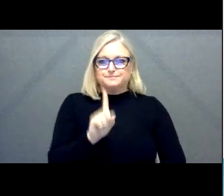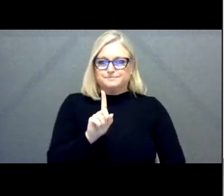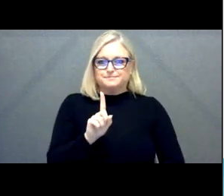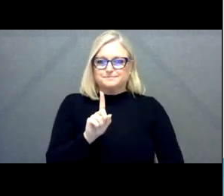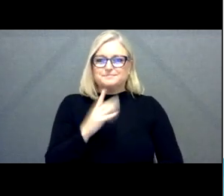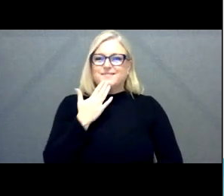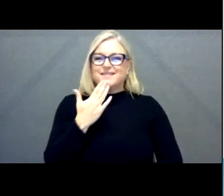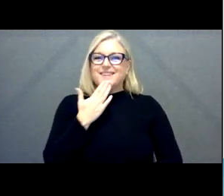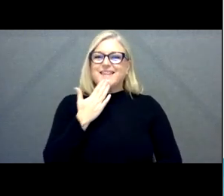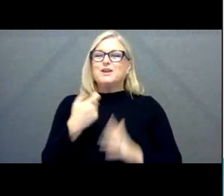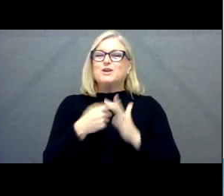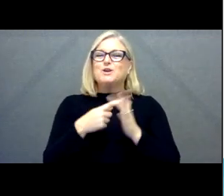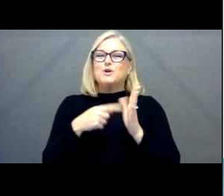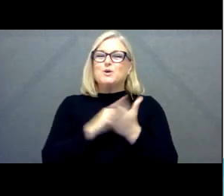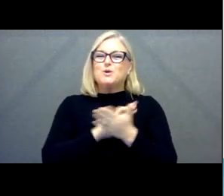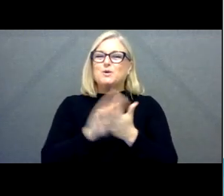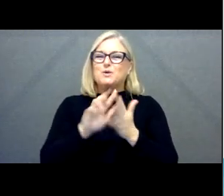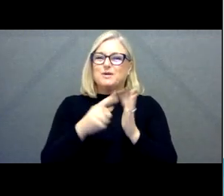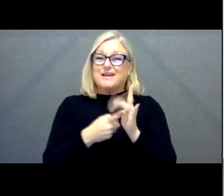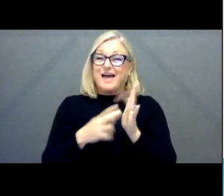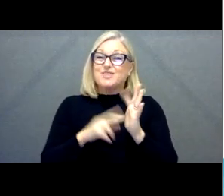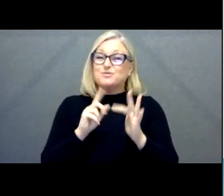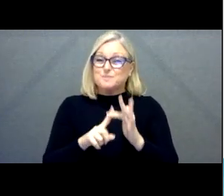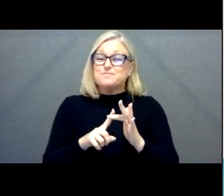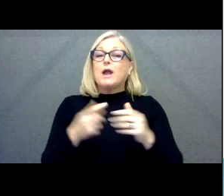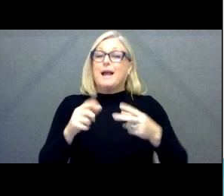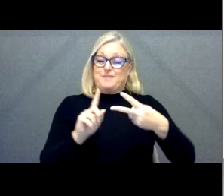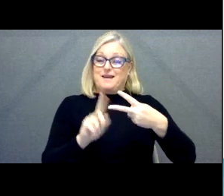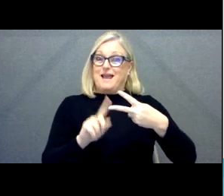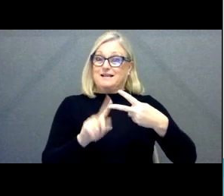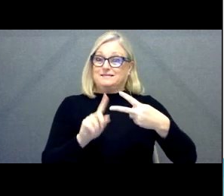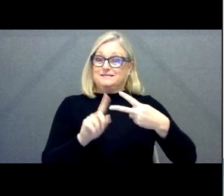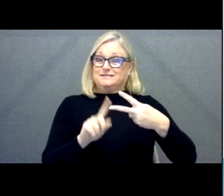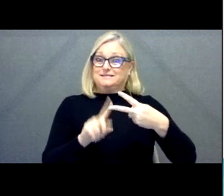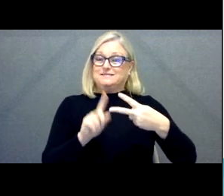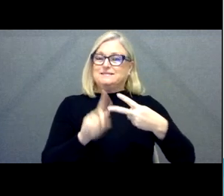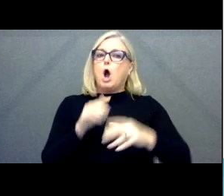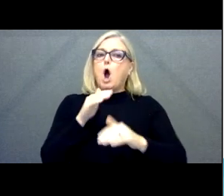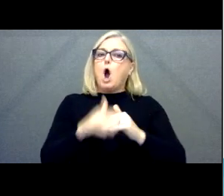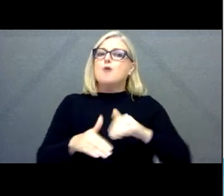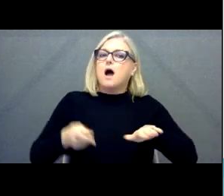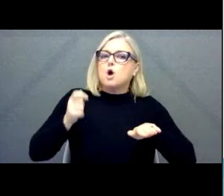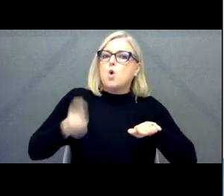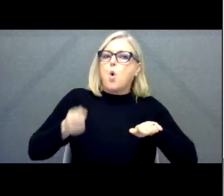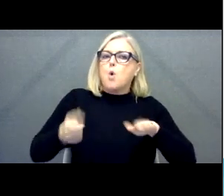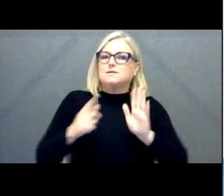talking head um the next part of our presentation is about CourtLink and I'll introduce Laura to